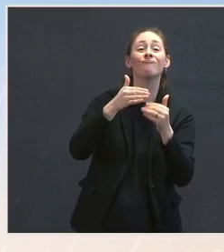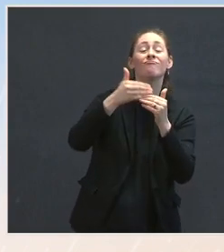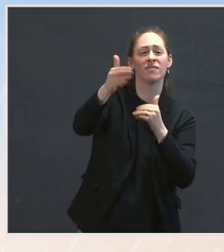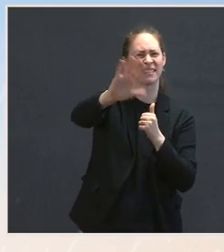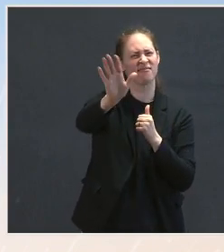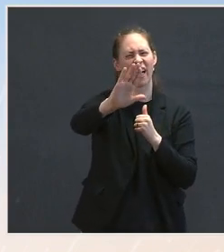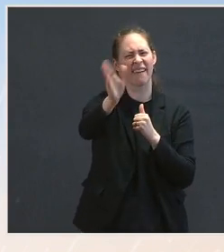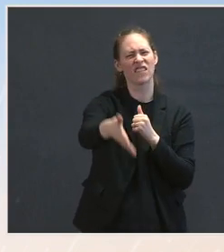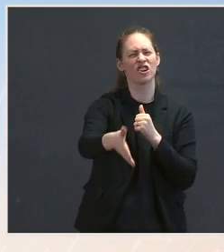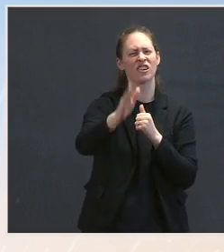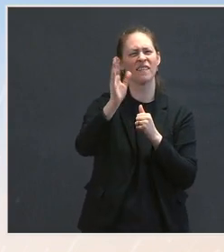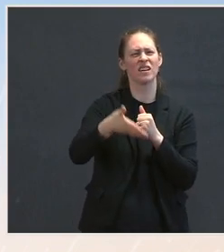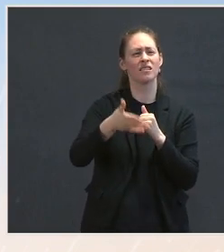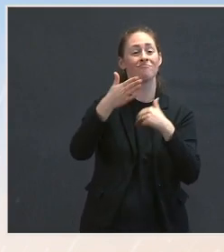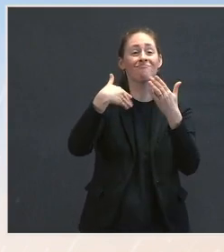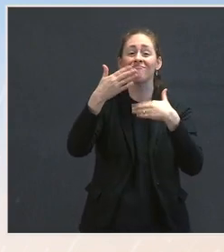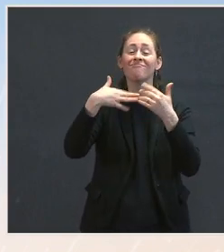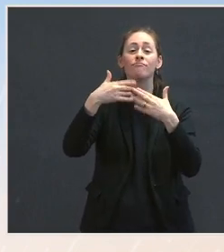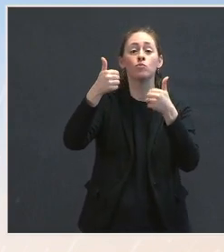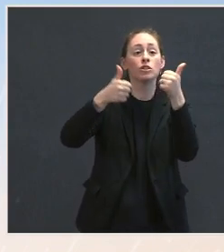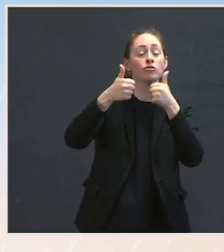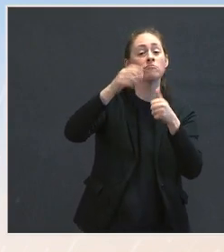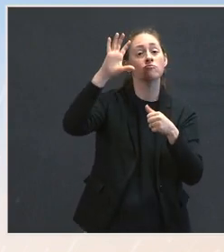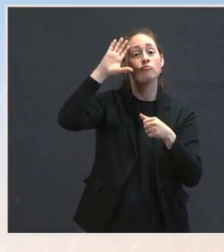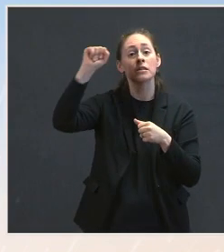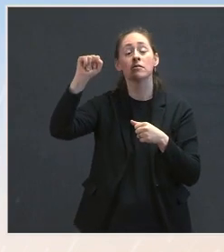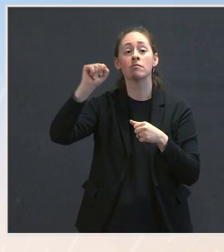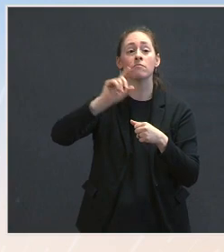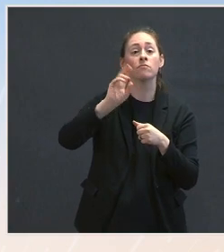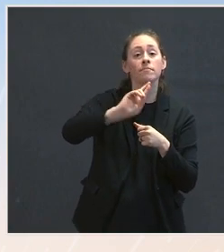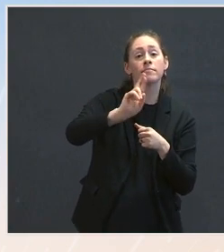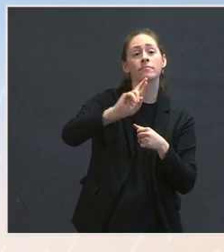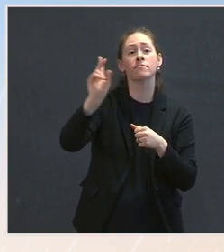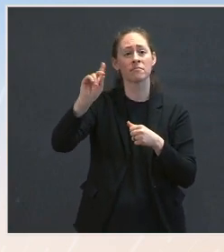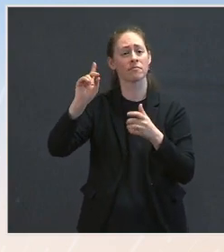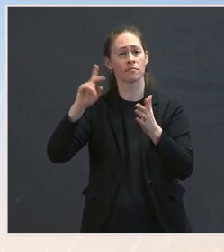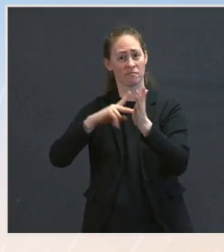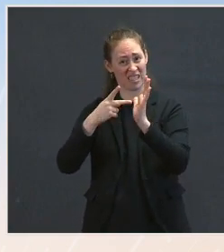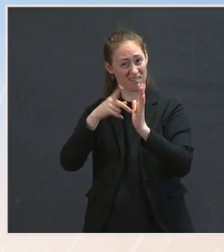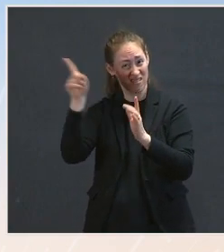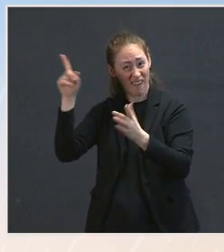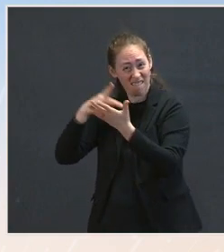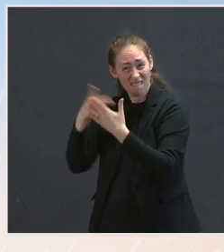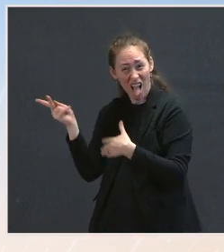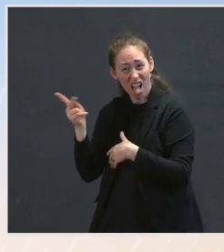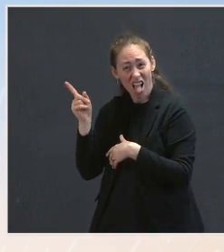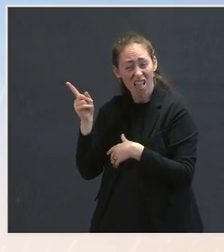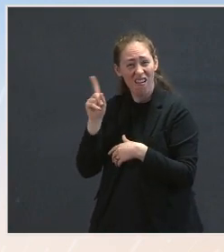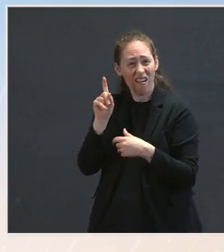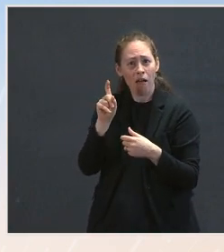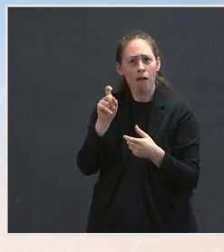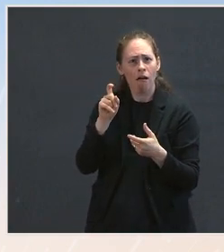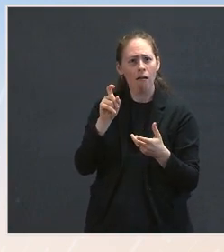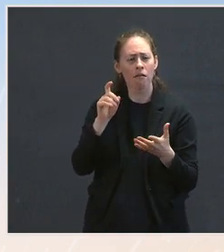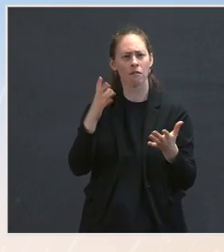Is this a failure on the part of this administration? Ms. Psaki: Well, first, I can't speak to what "this" is that is being referred to -- The Press: Holding children